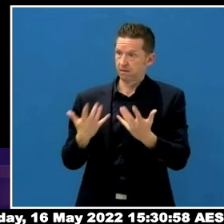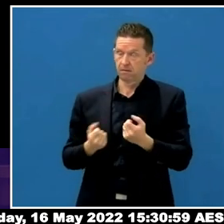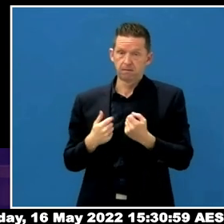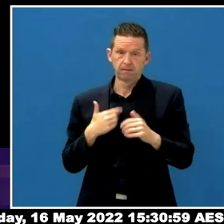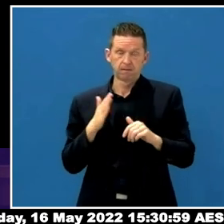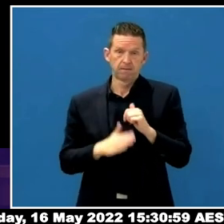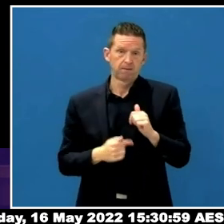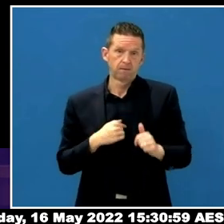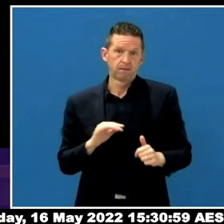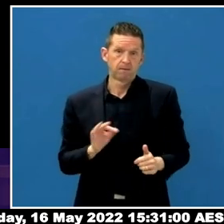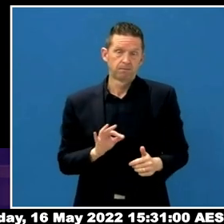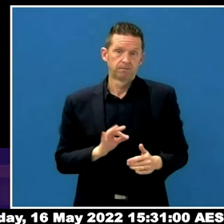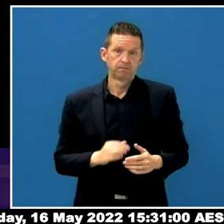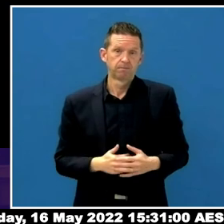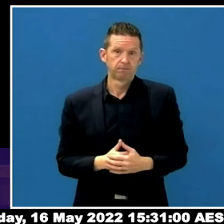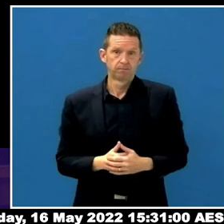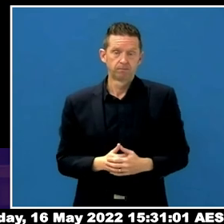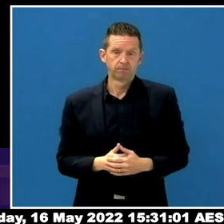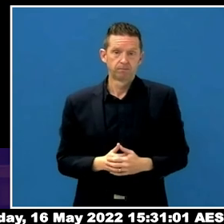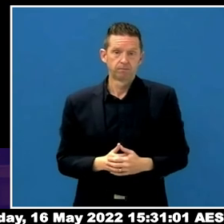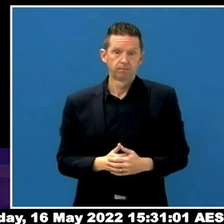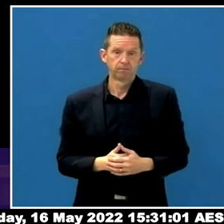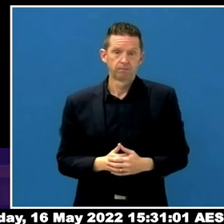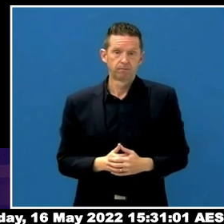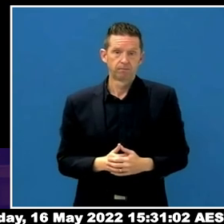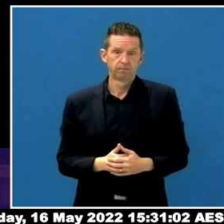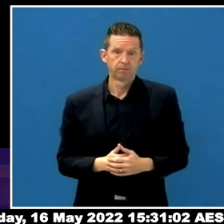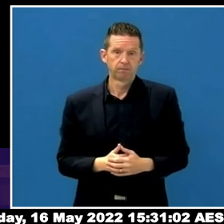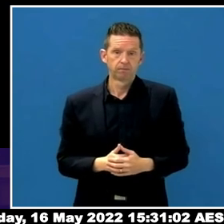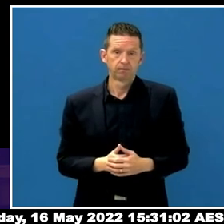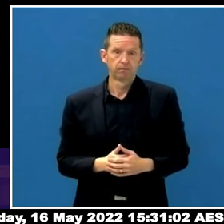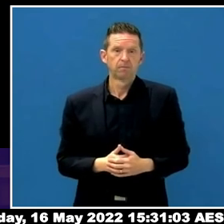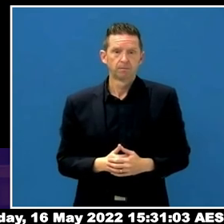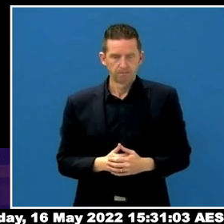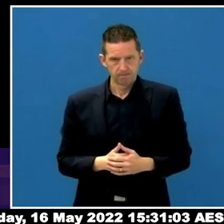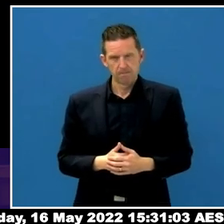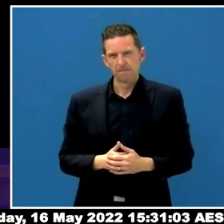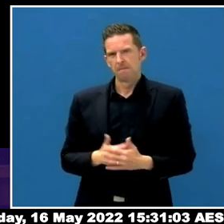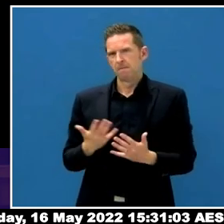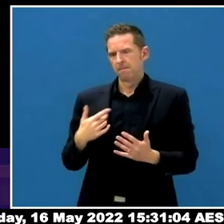Alright. And then underneath that, the second last row before you get to